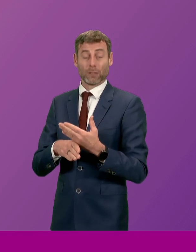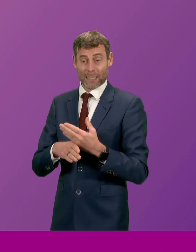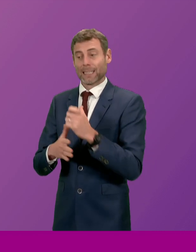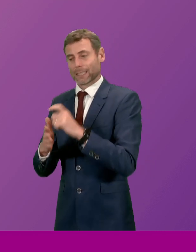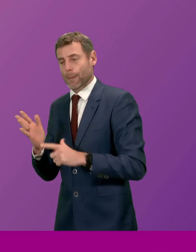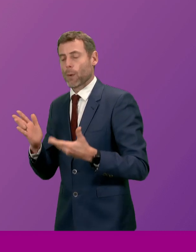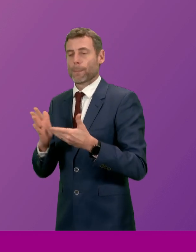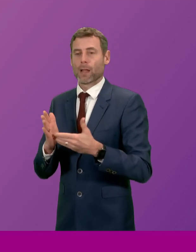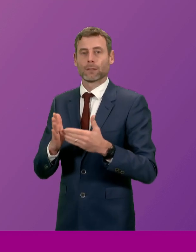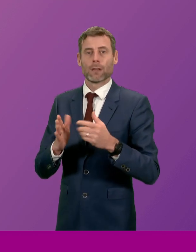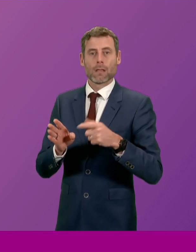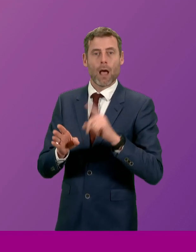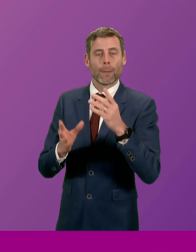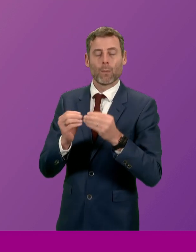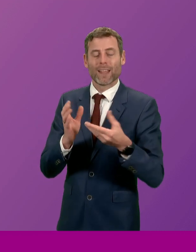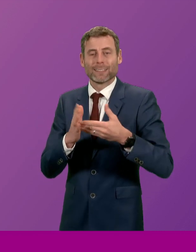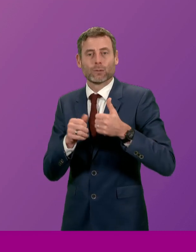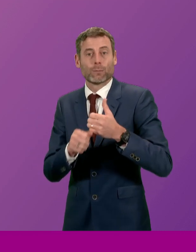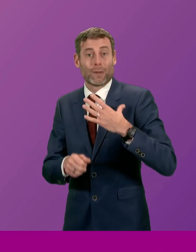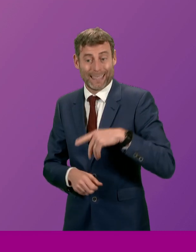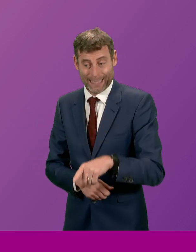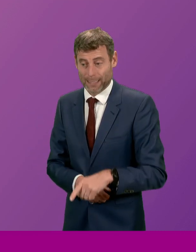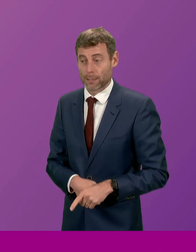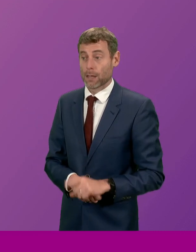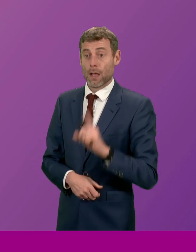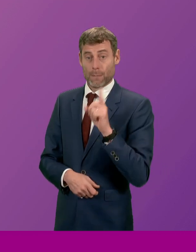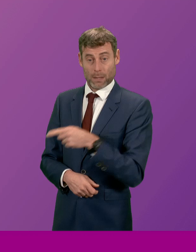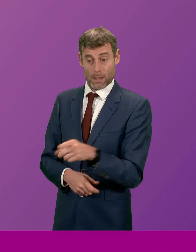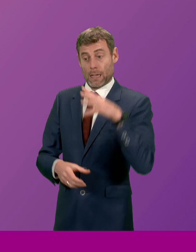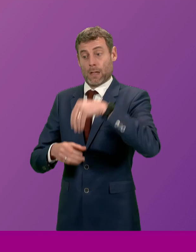many people into employment—is in doubt because of the difficulty in securing adequate funding.